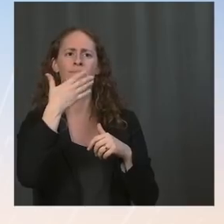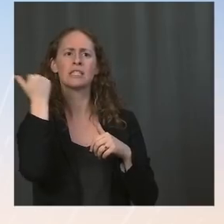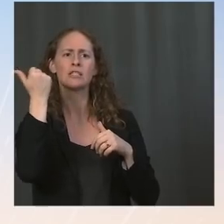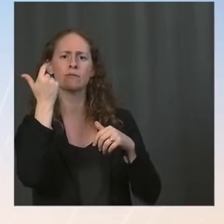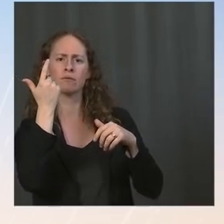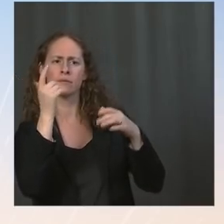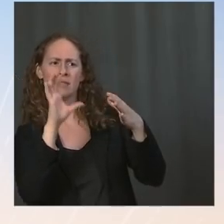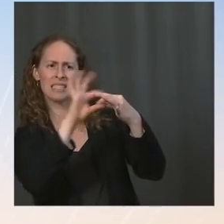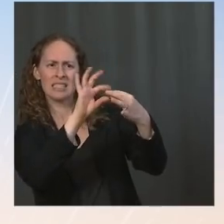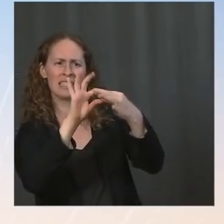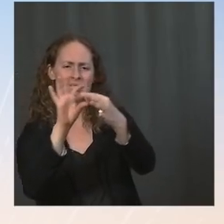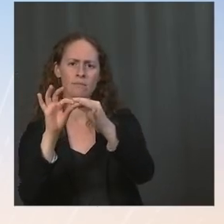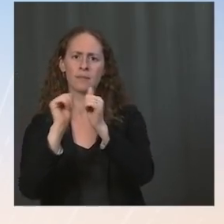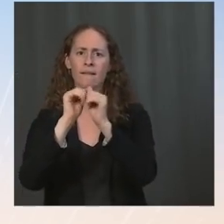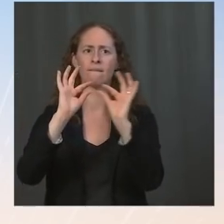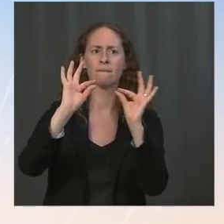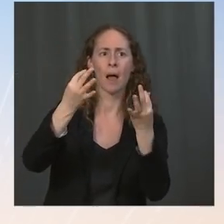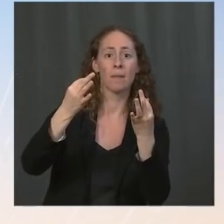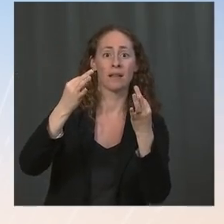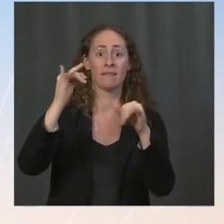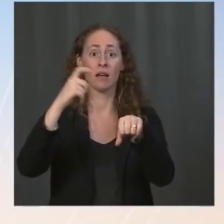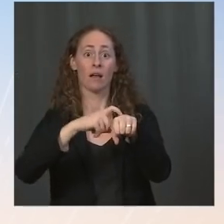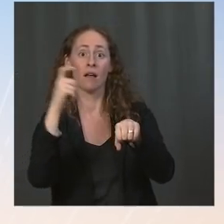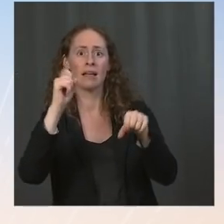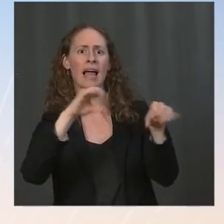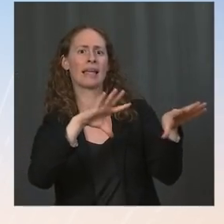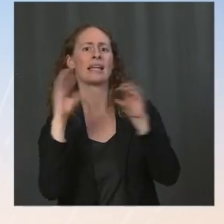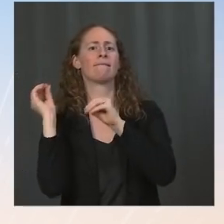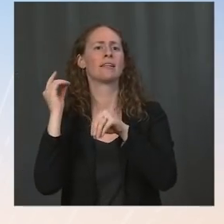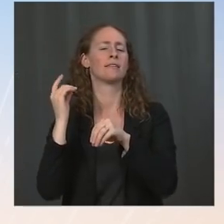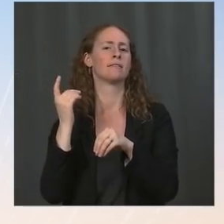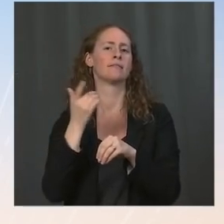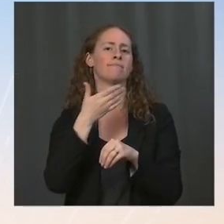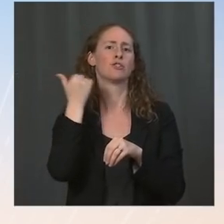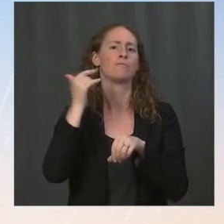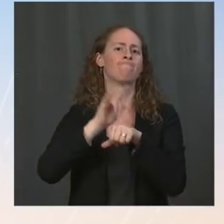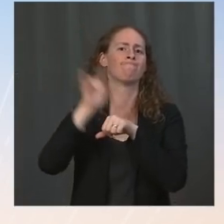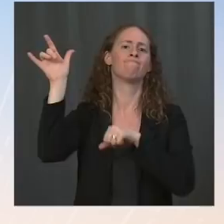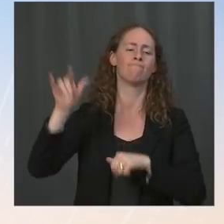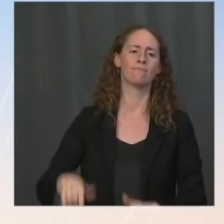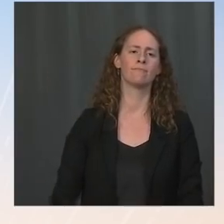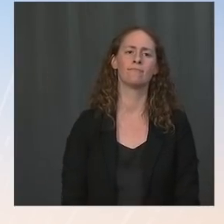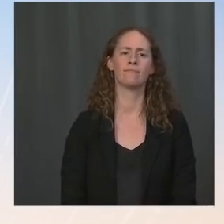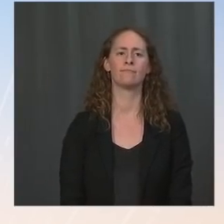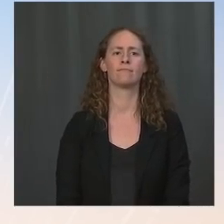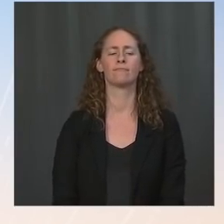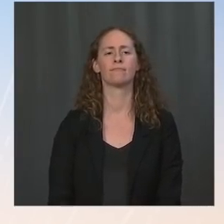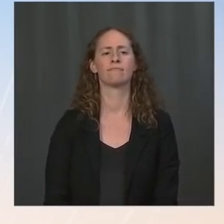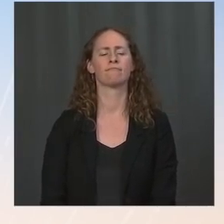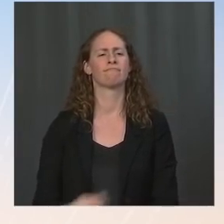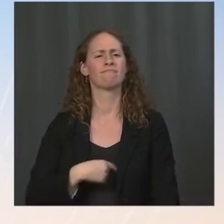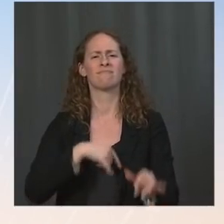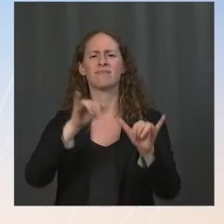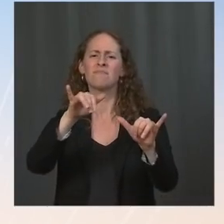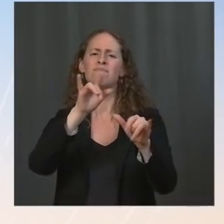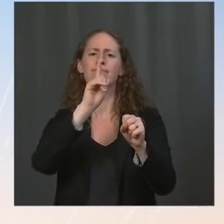if and when we can. I'd also note our commitment is enduring. I just -- this is a very fluid and dangerous situation on the ground,